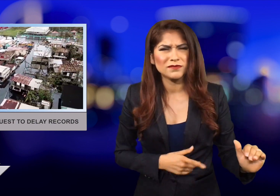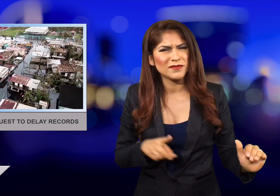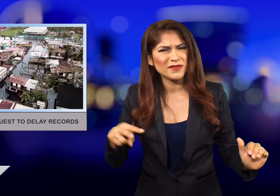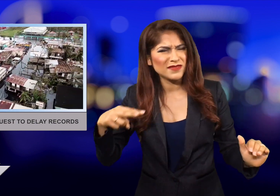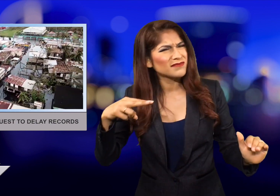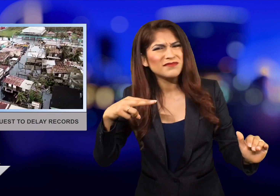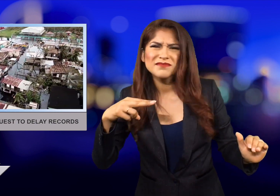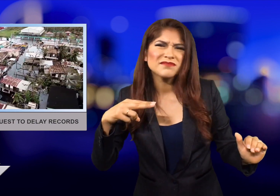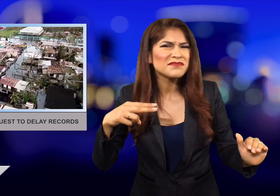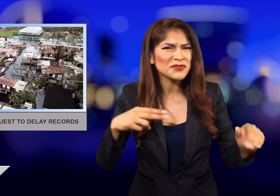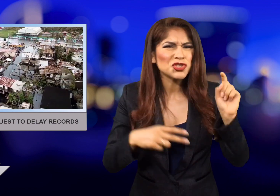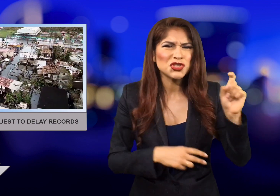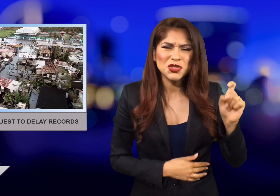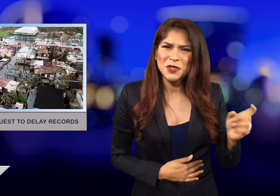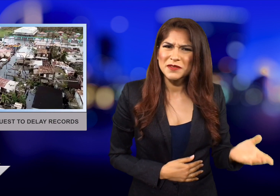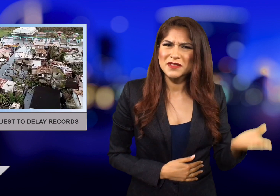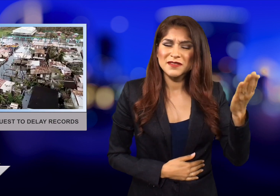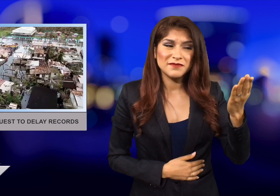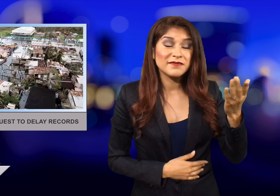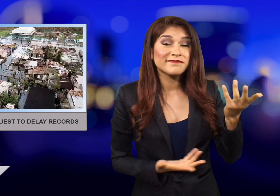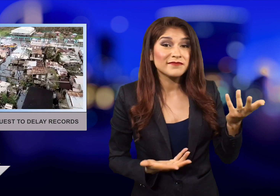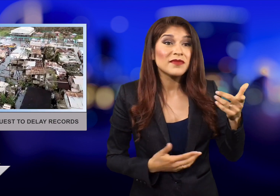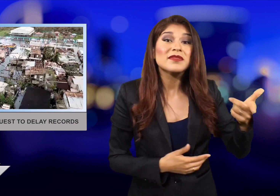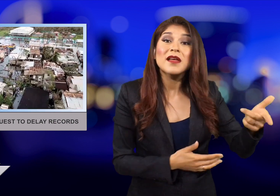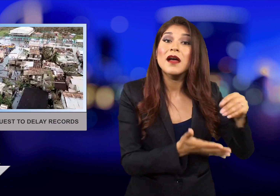suggested the death toll was much higher than officials reported.